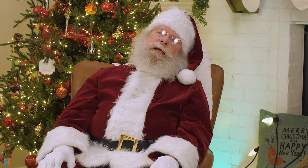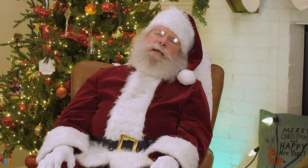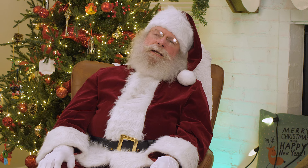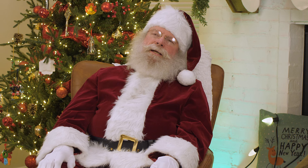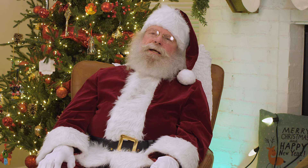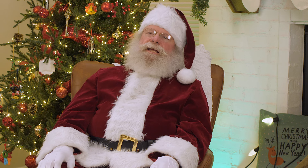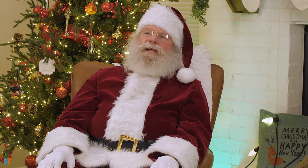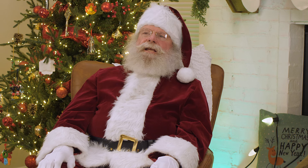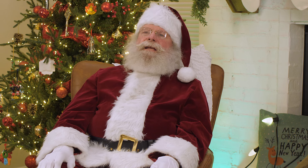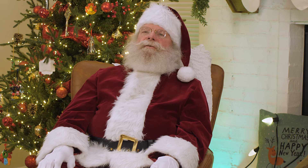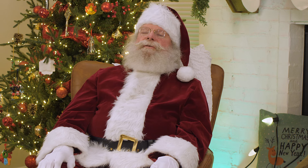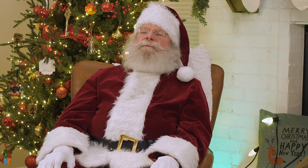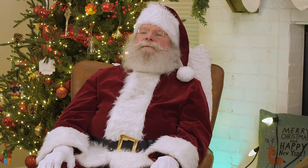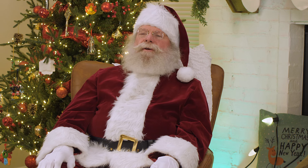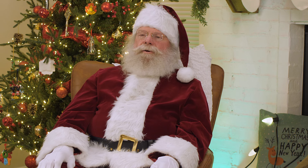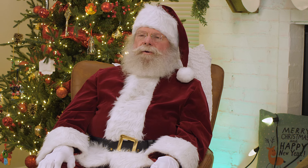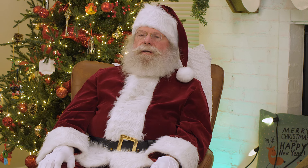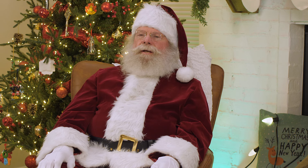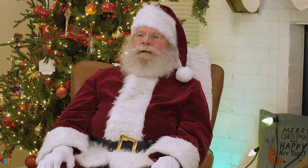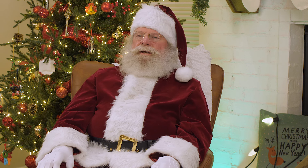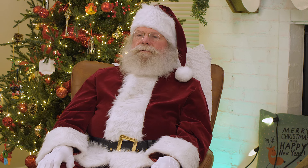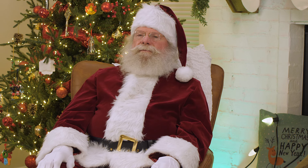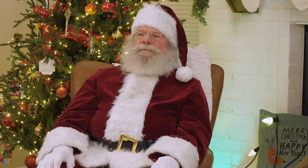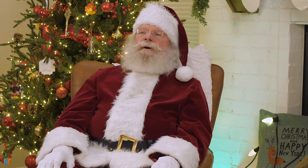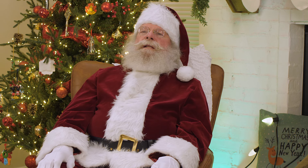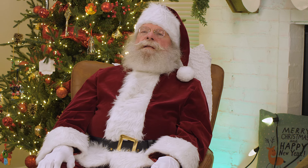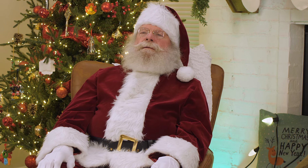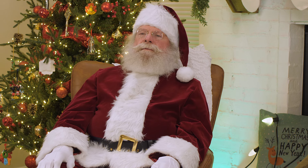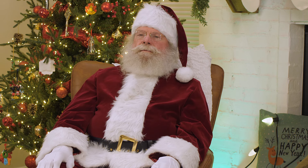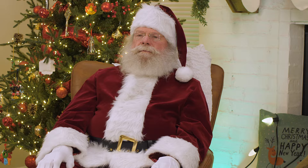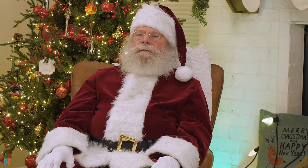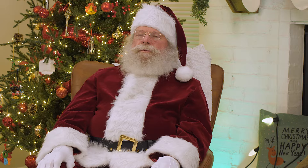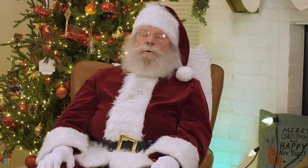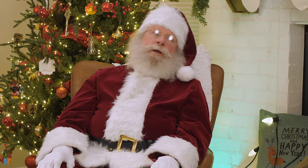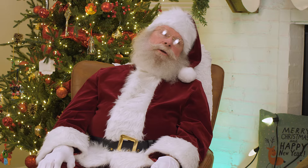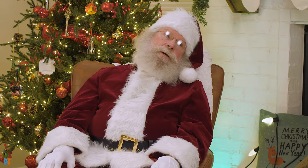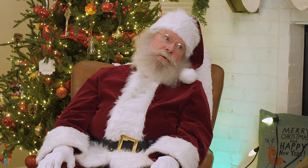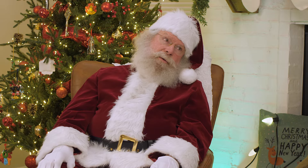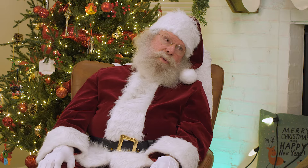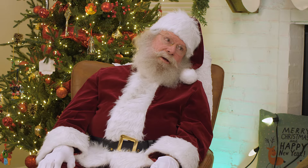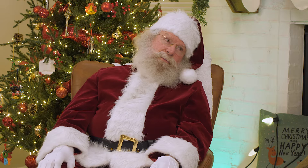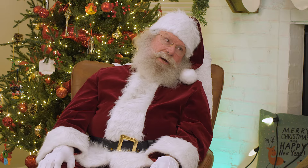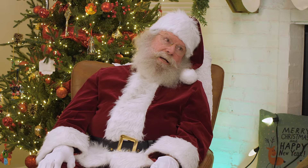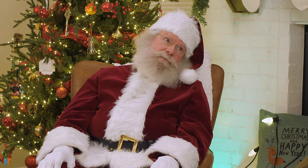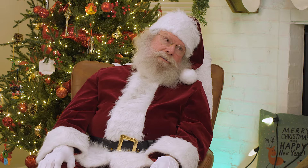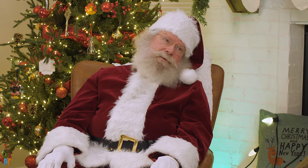And he is a very fun reindeer to be around. Yes.